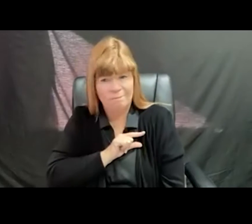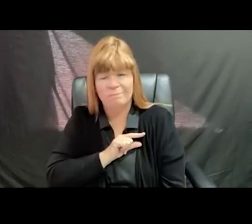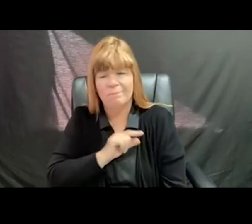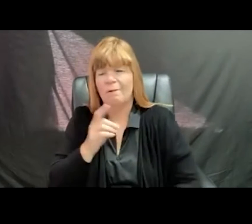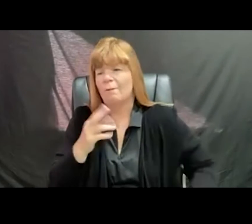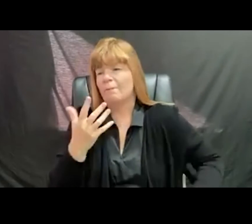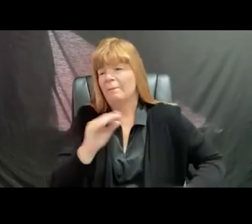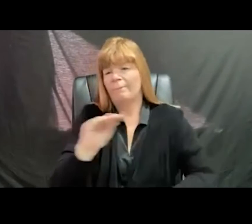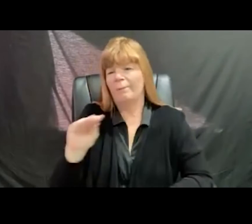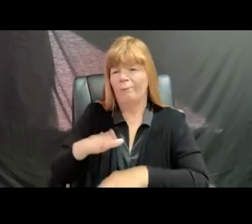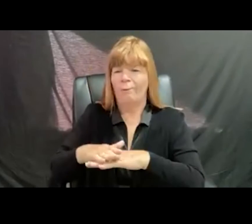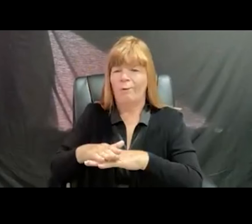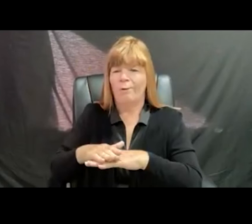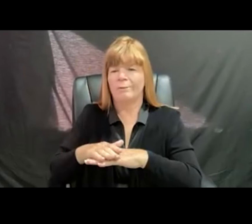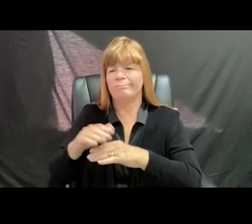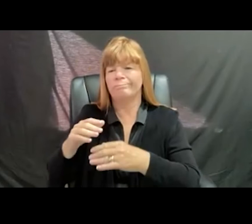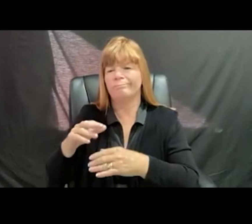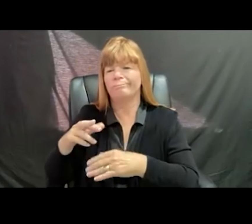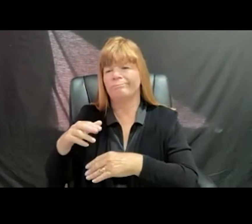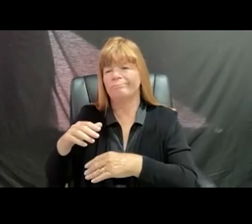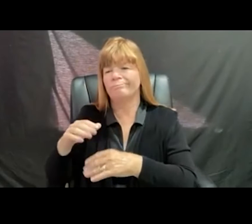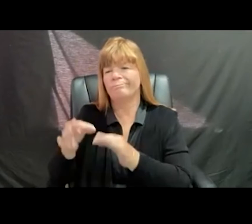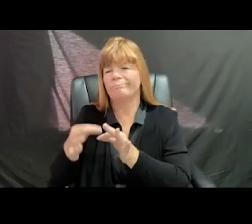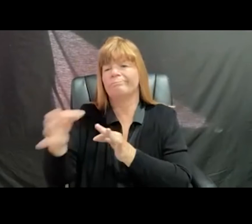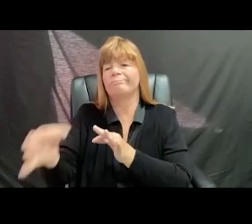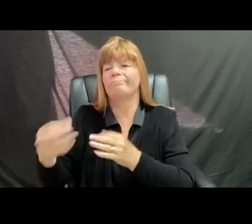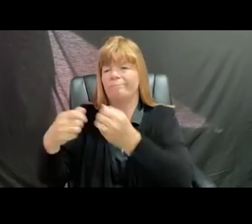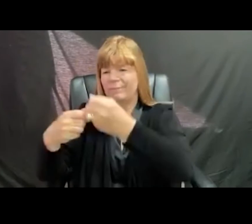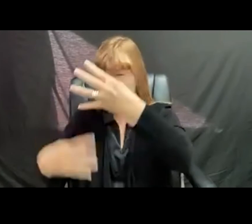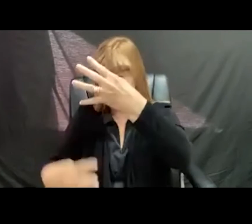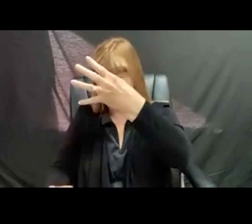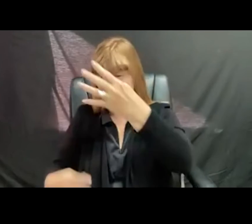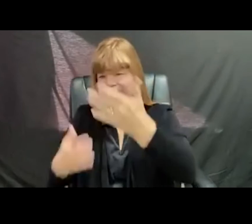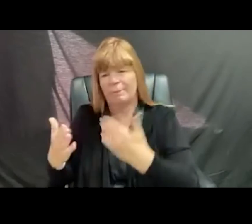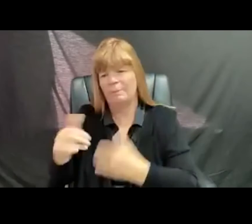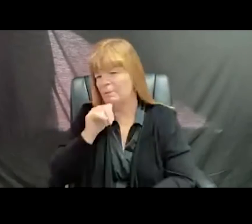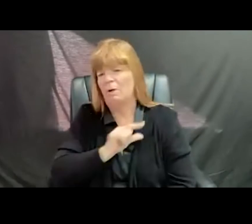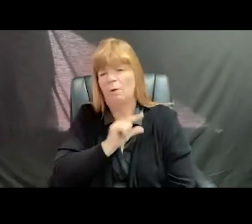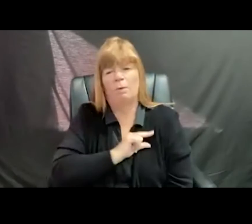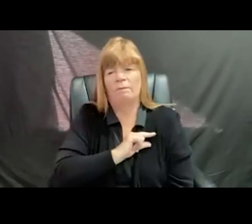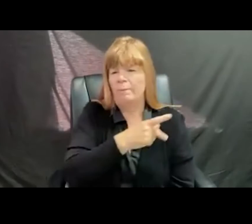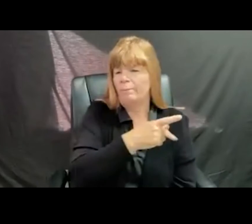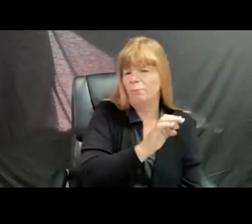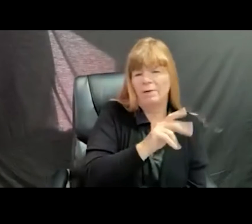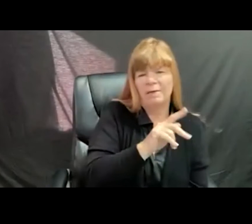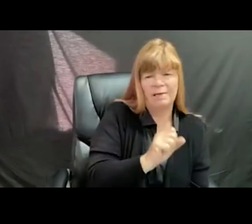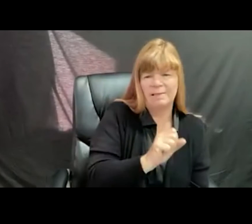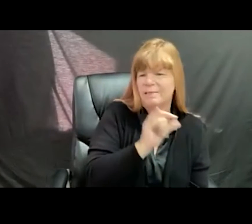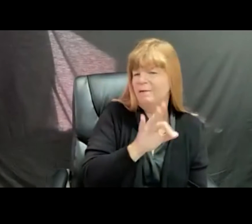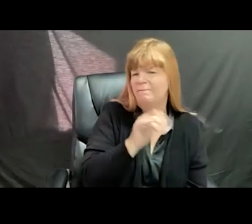deferred list um they would not be eligible for pre-ETS if they haven't already started pre-yet so